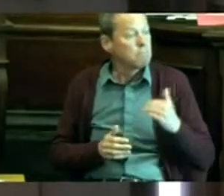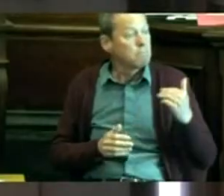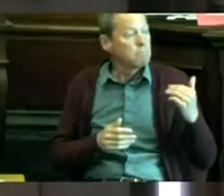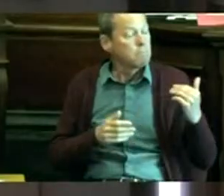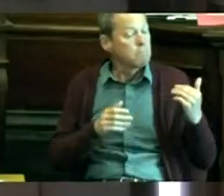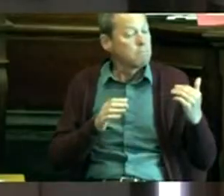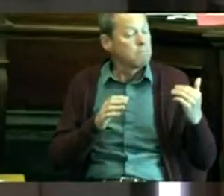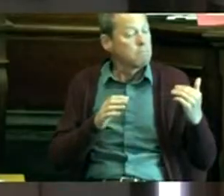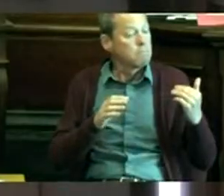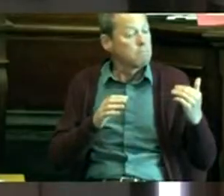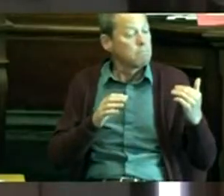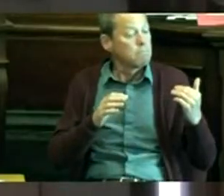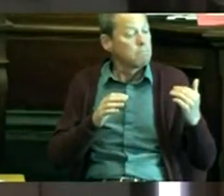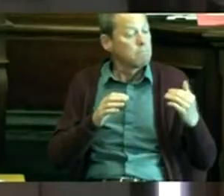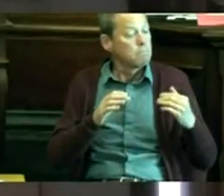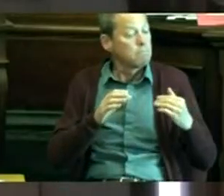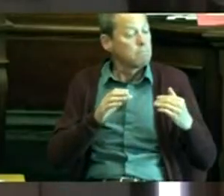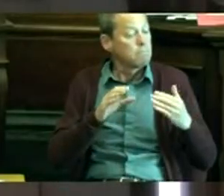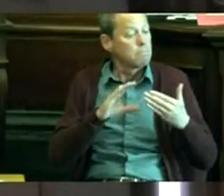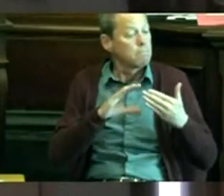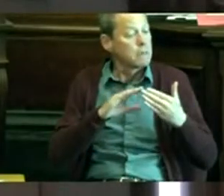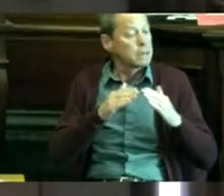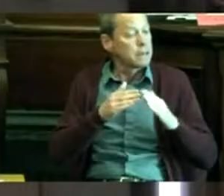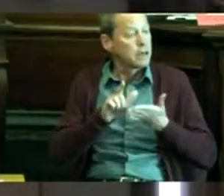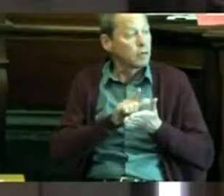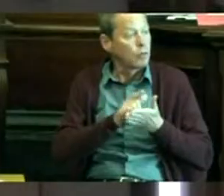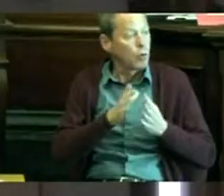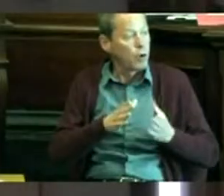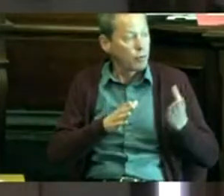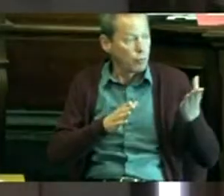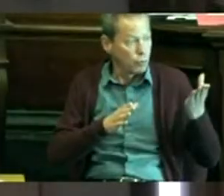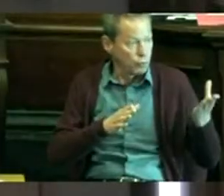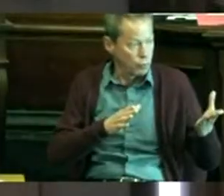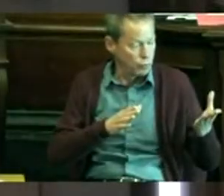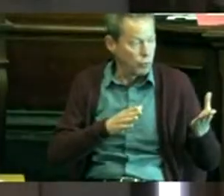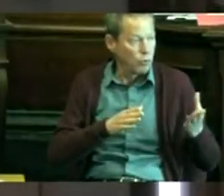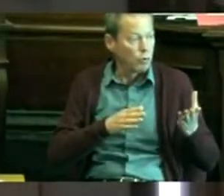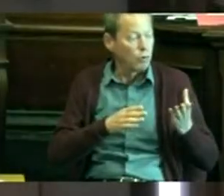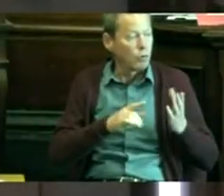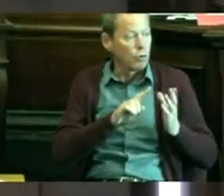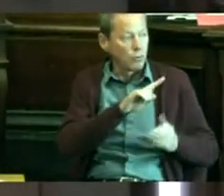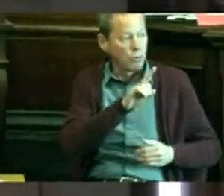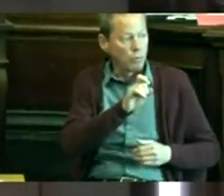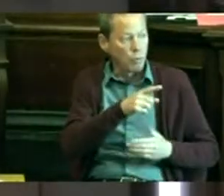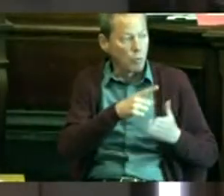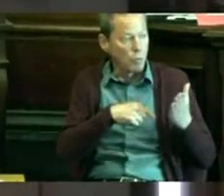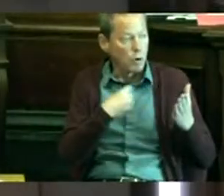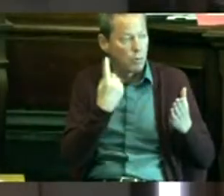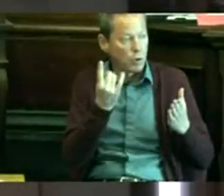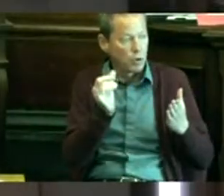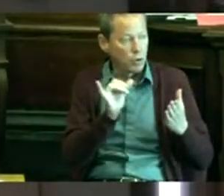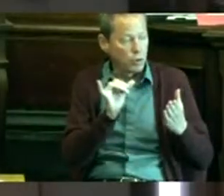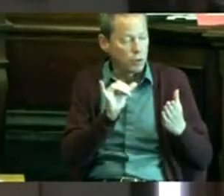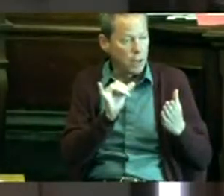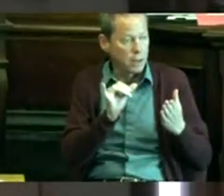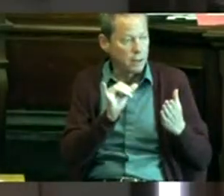Accountability Board. Corporation counsel I'll ask the first question. We talked